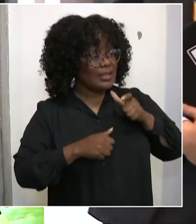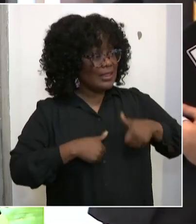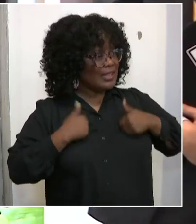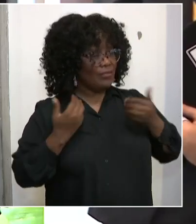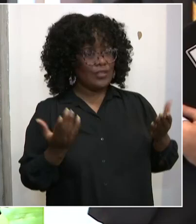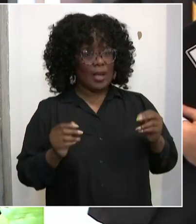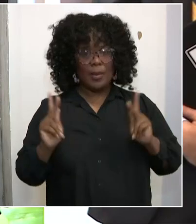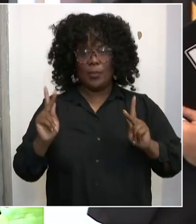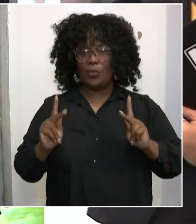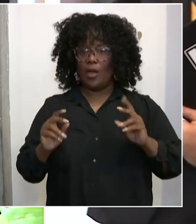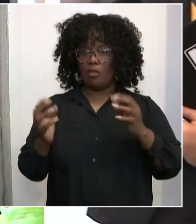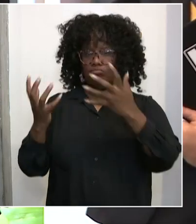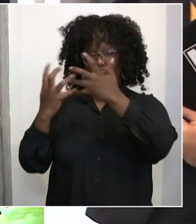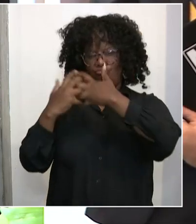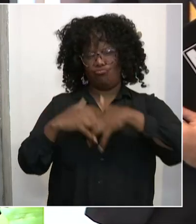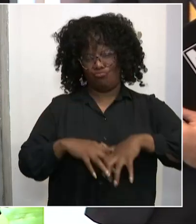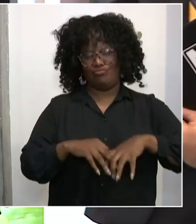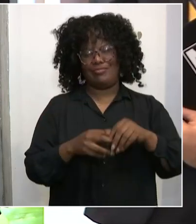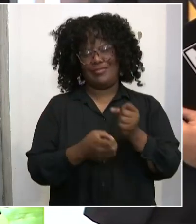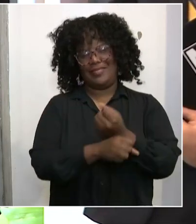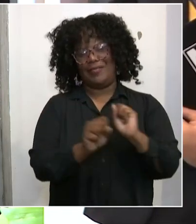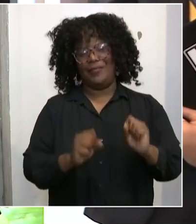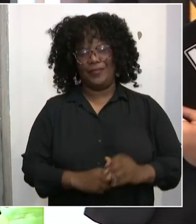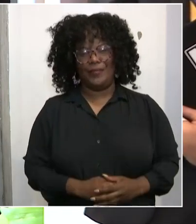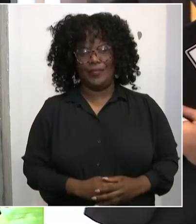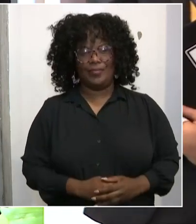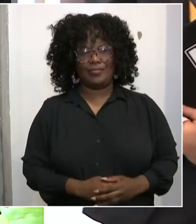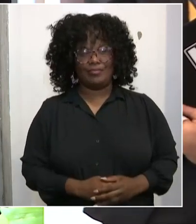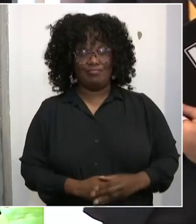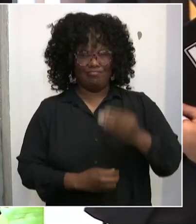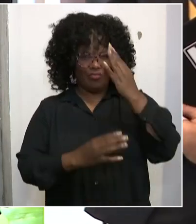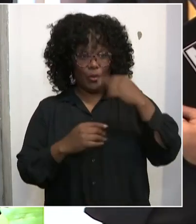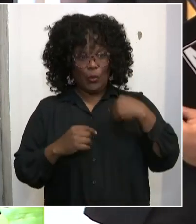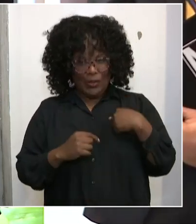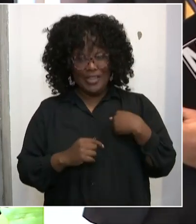As the district's lead emergency management agency, HEM has been working closely with our local, regional,